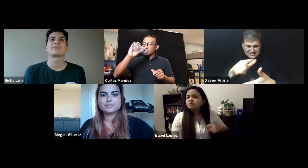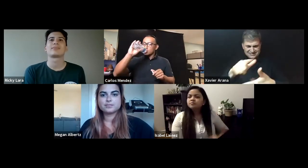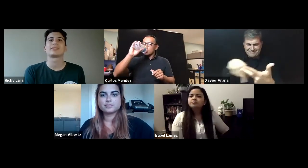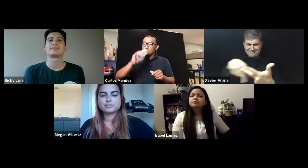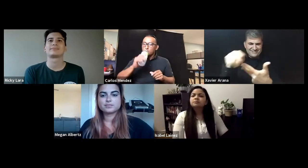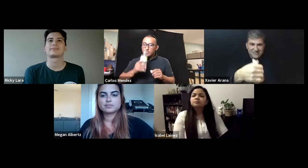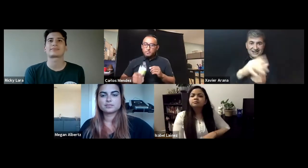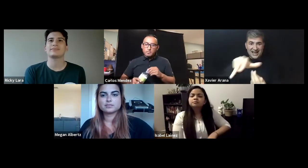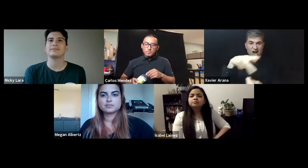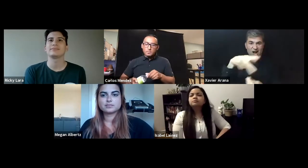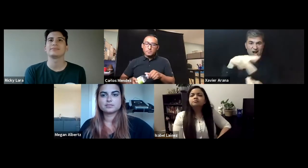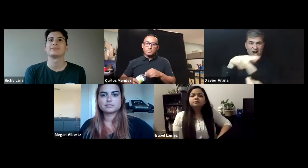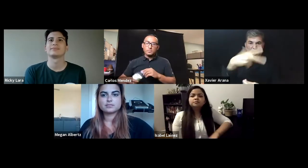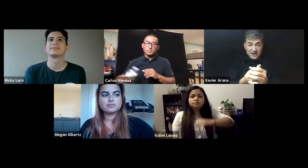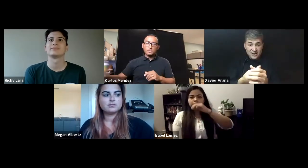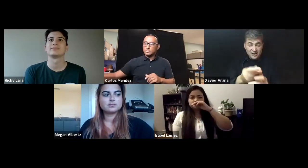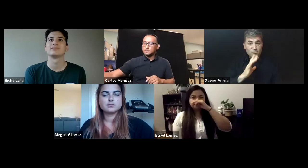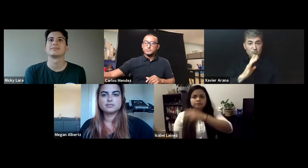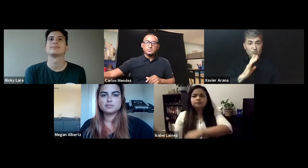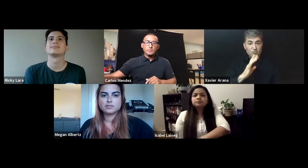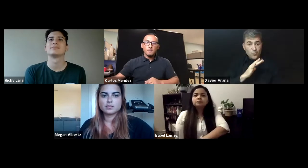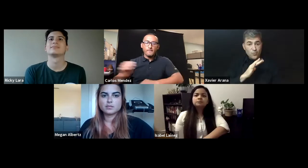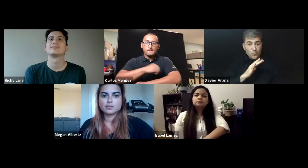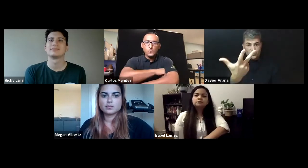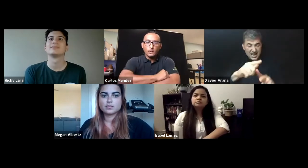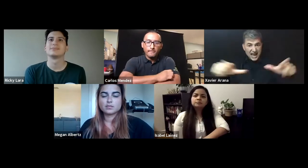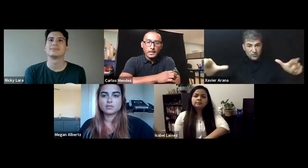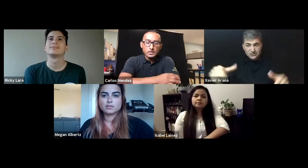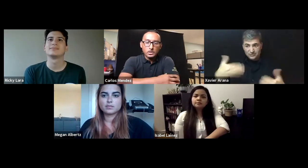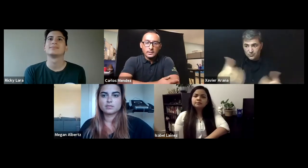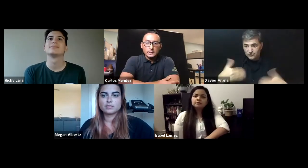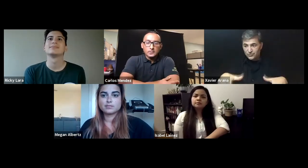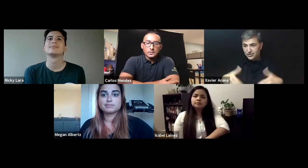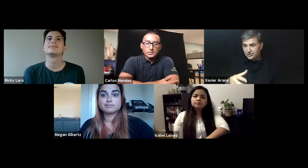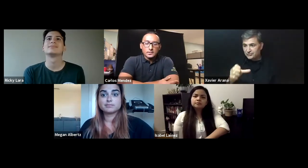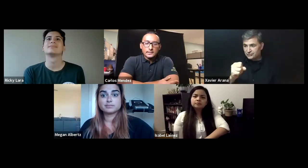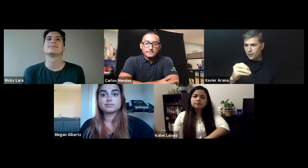that Spanish and English... and then having all three languages-- Spanish, English, and ASL-- I was...